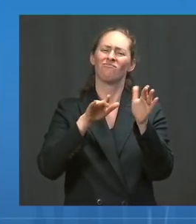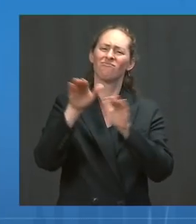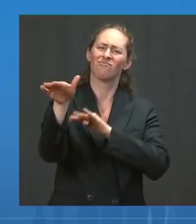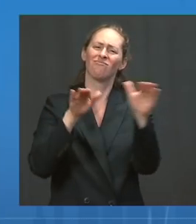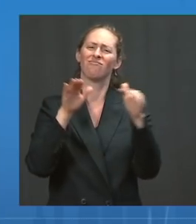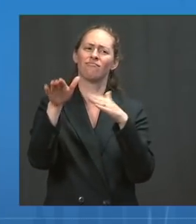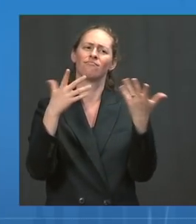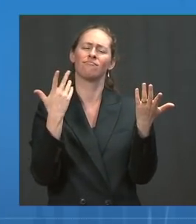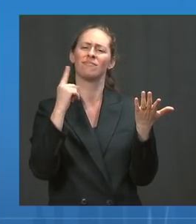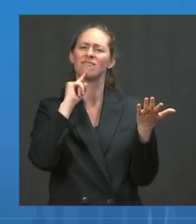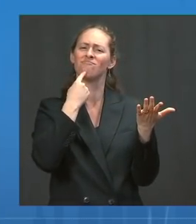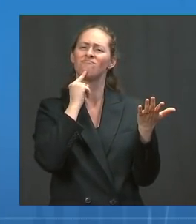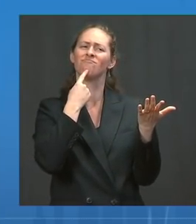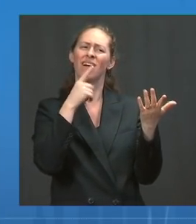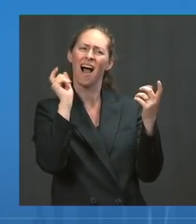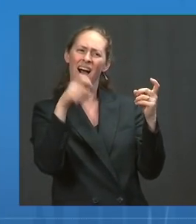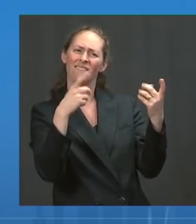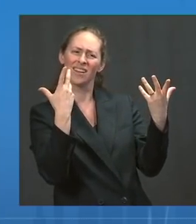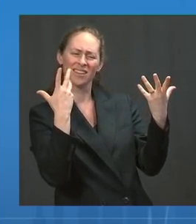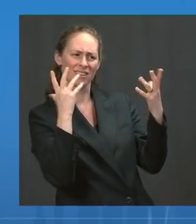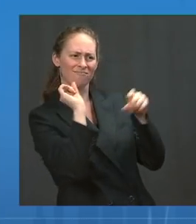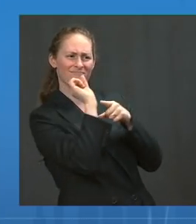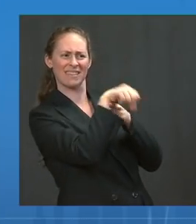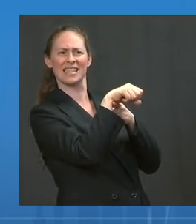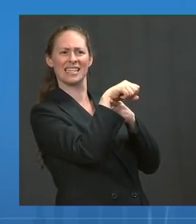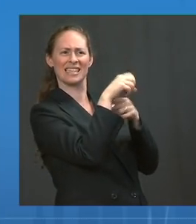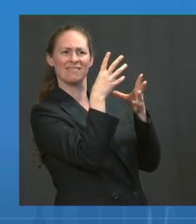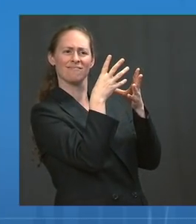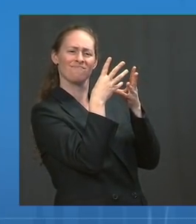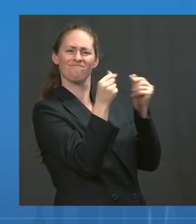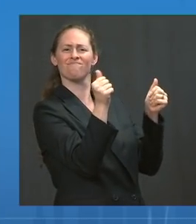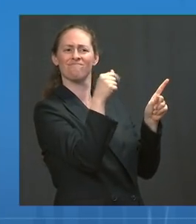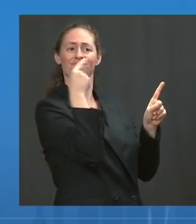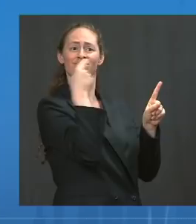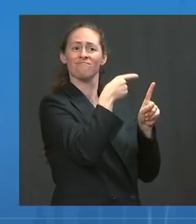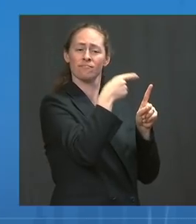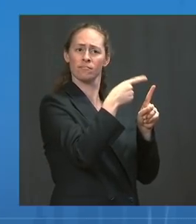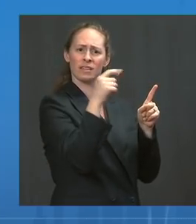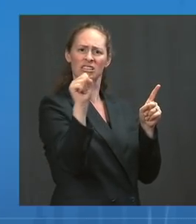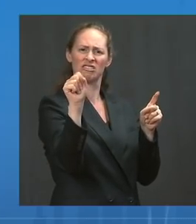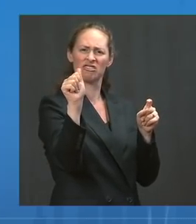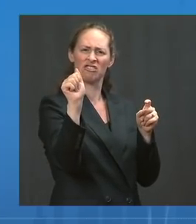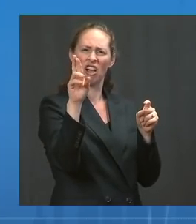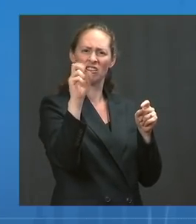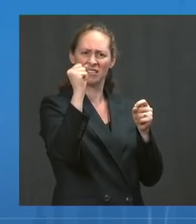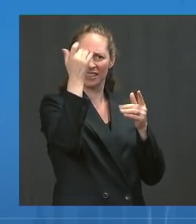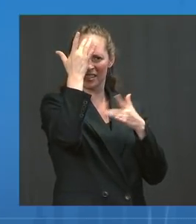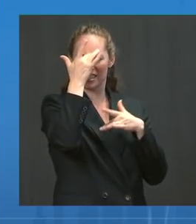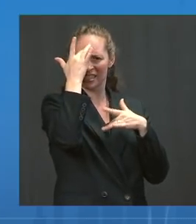SARS-CoV-2 and the Delta variant. The Delta variant is spreading with incredible efficiency